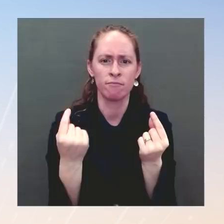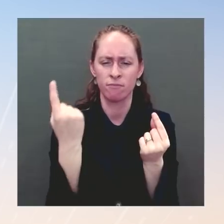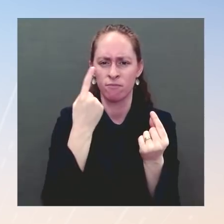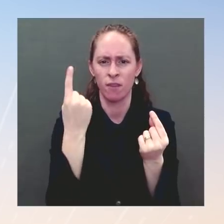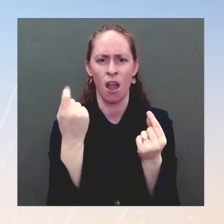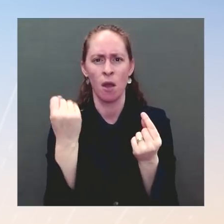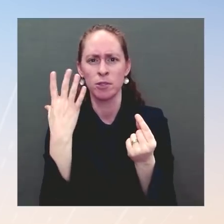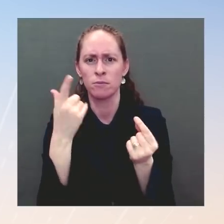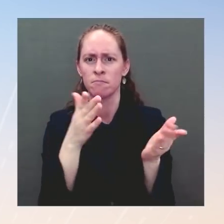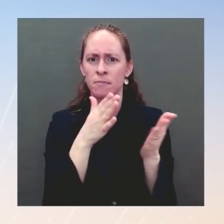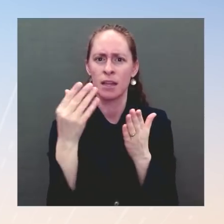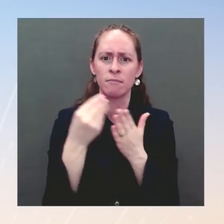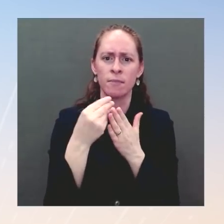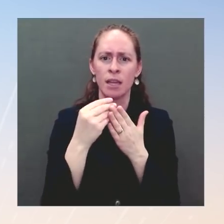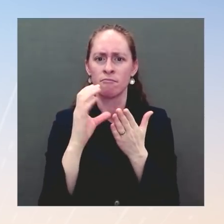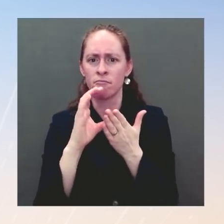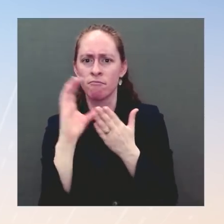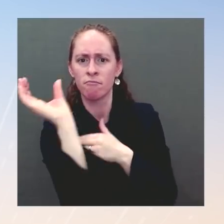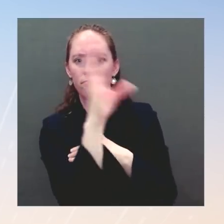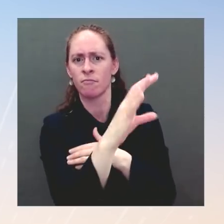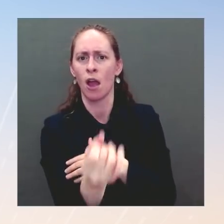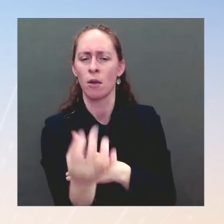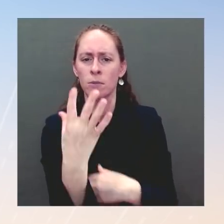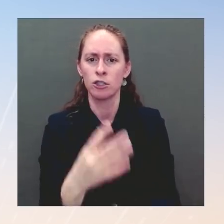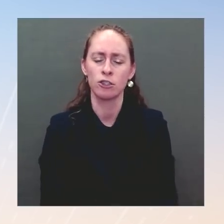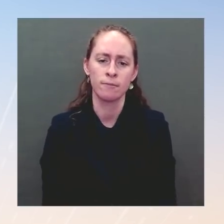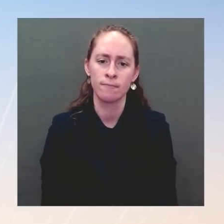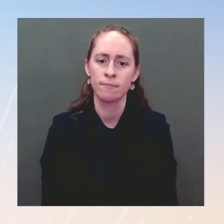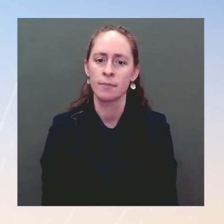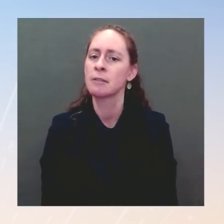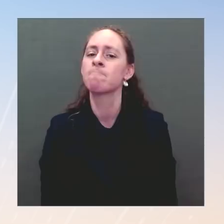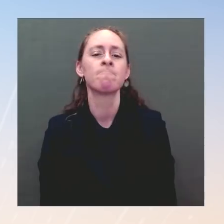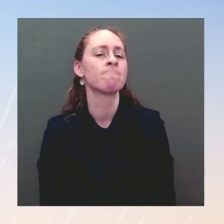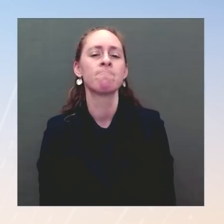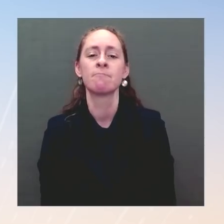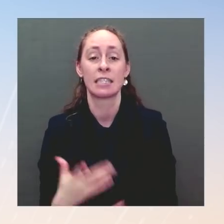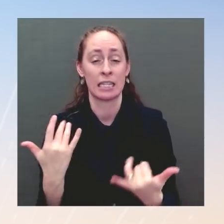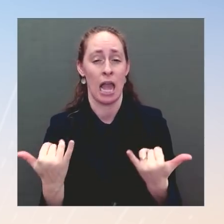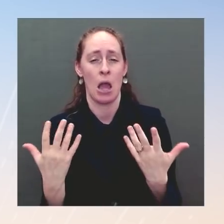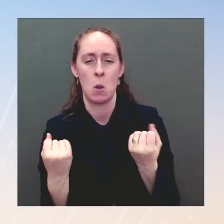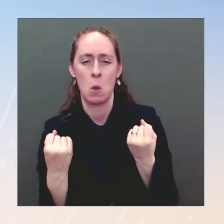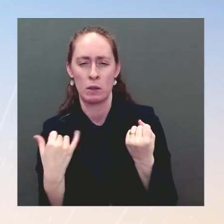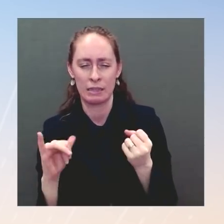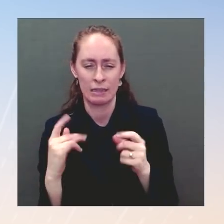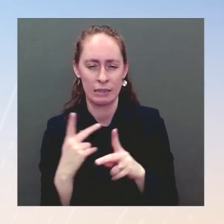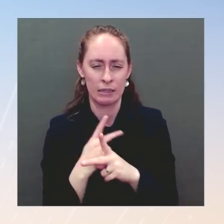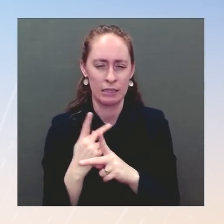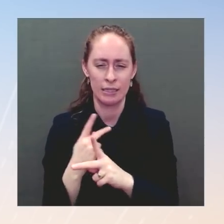because we're going to continue to assess the needs on the -- on the ground. And we certainly are prepared for the potential